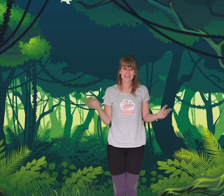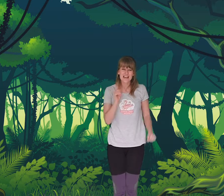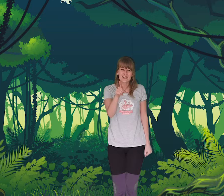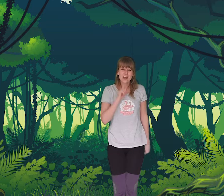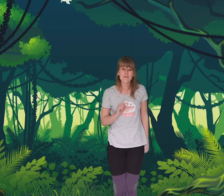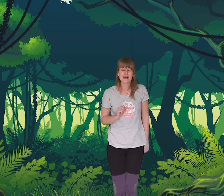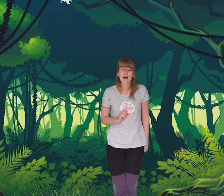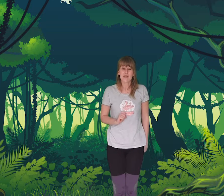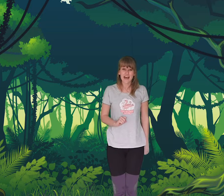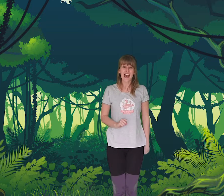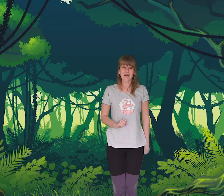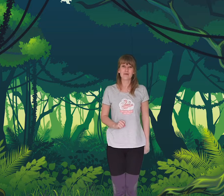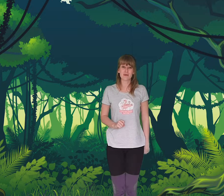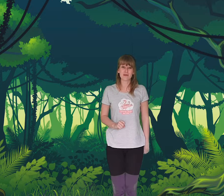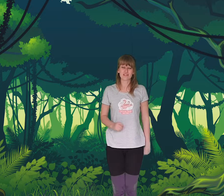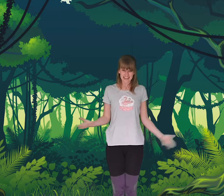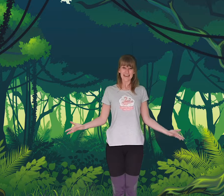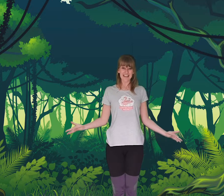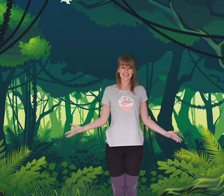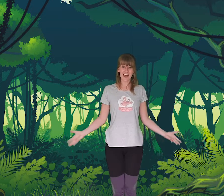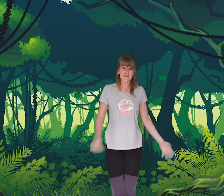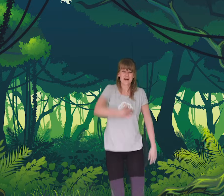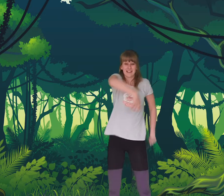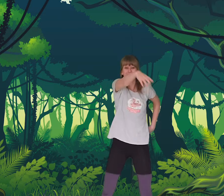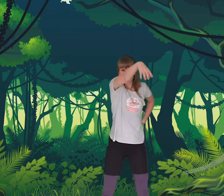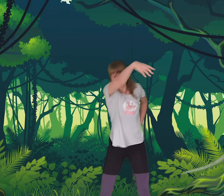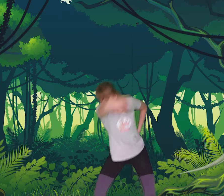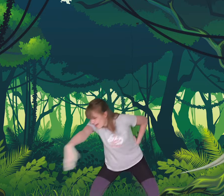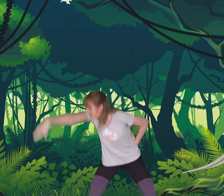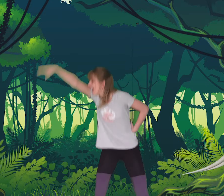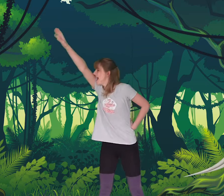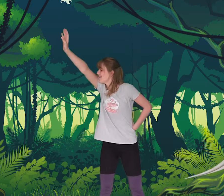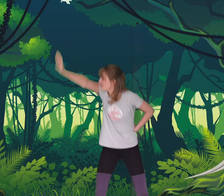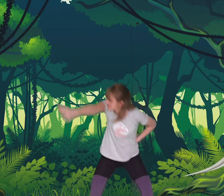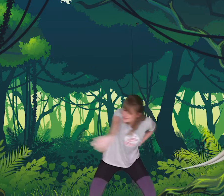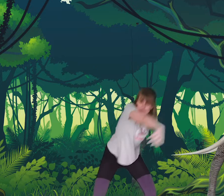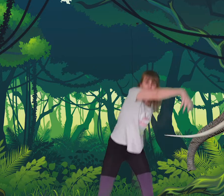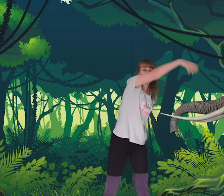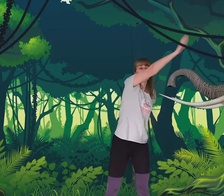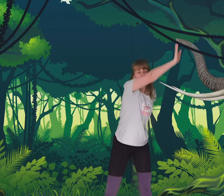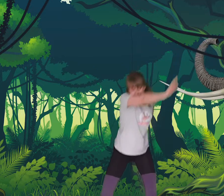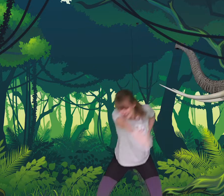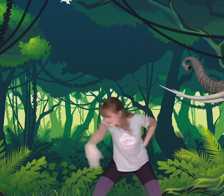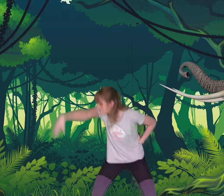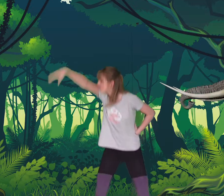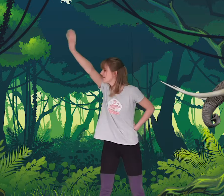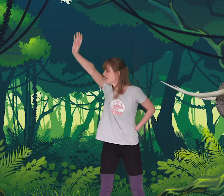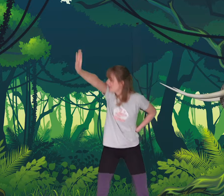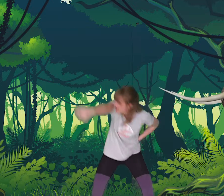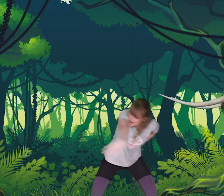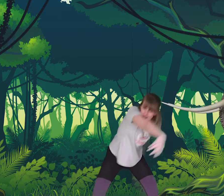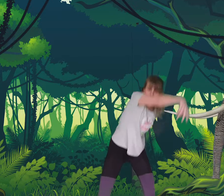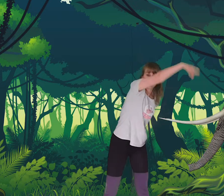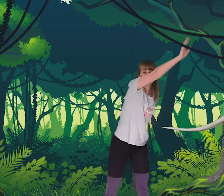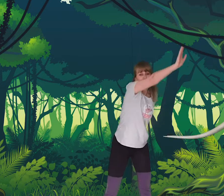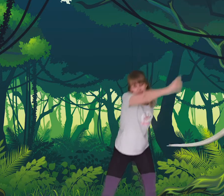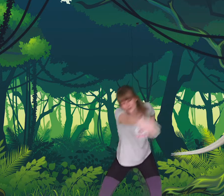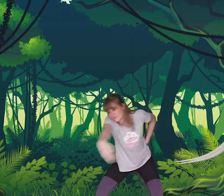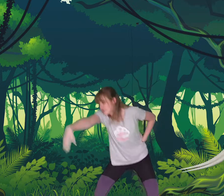show me how that animal moves. Let's go! Elephant swing, beautiful moves